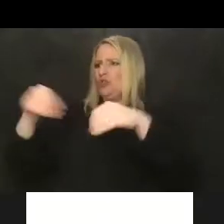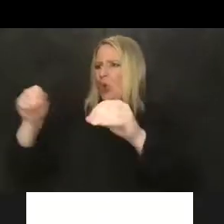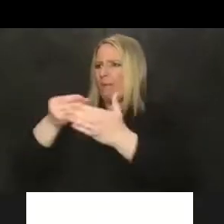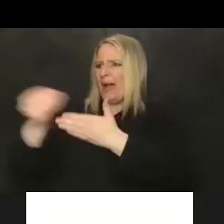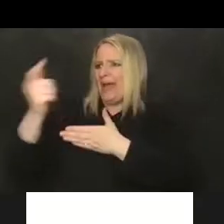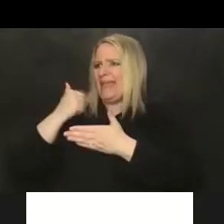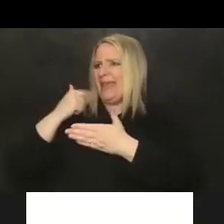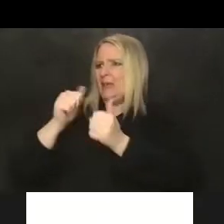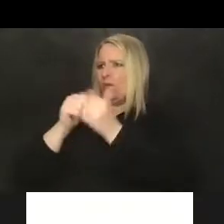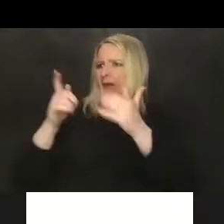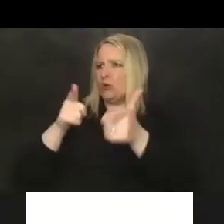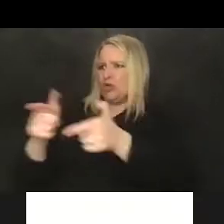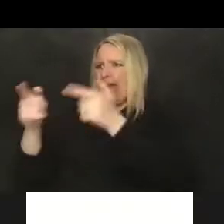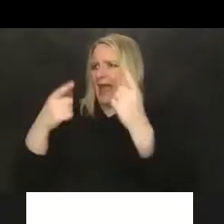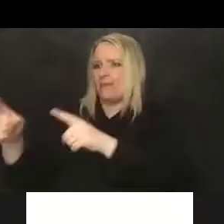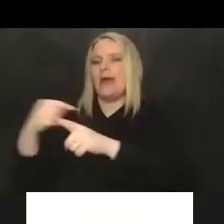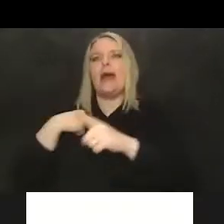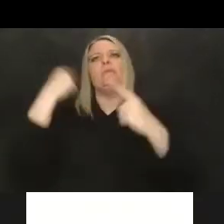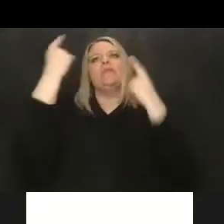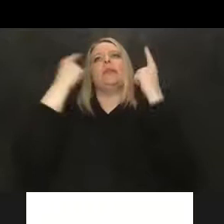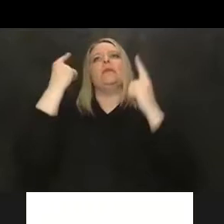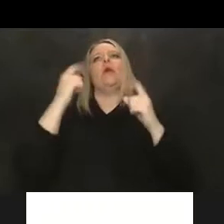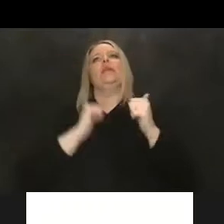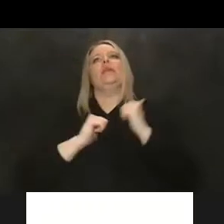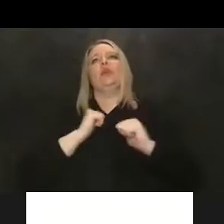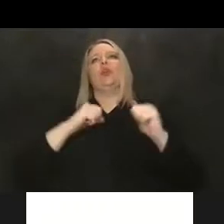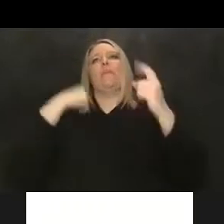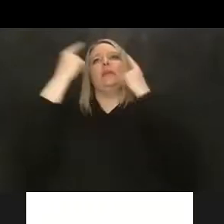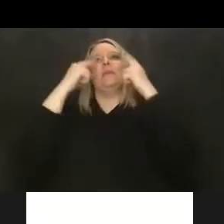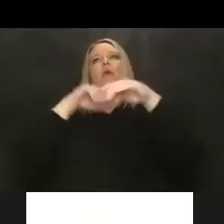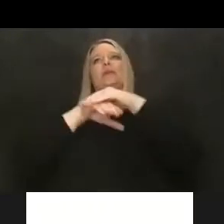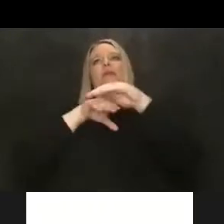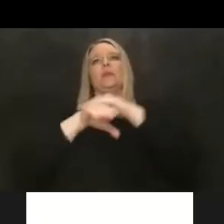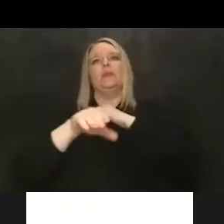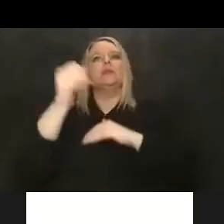I'm thinking about theater and I'm thinking about accessibility and what if you build a new theater,